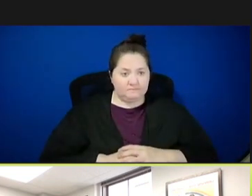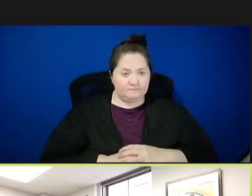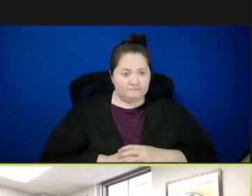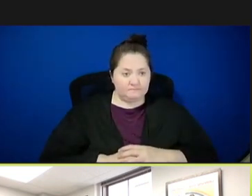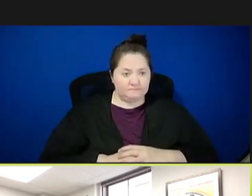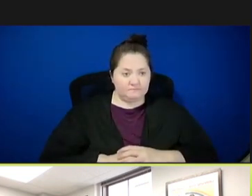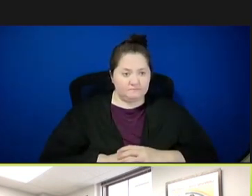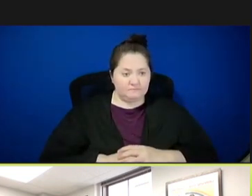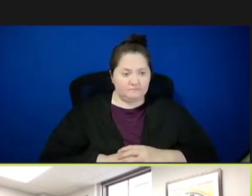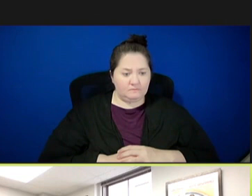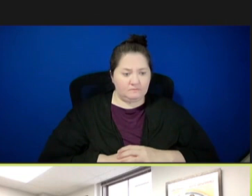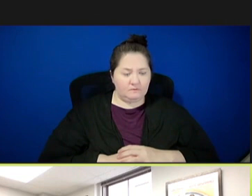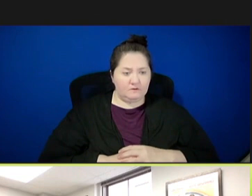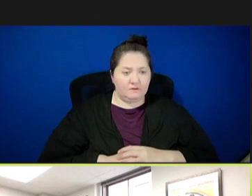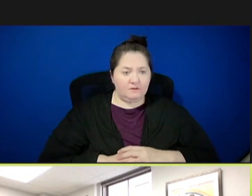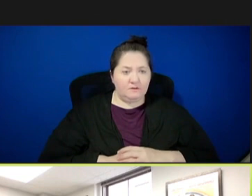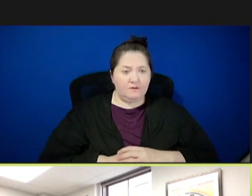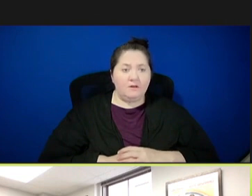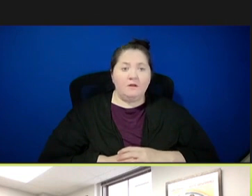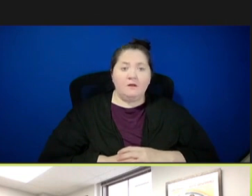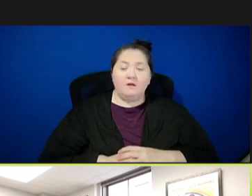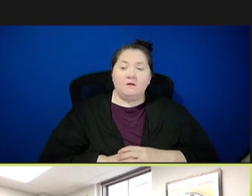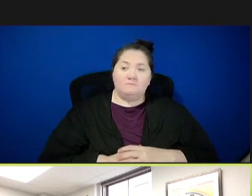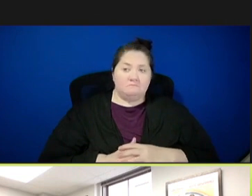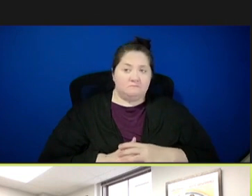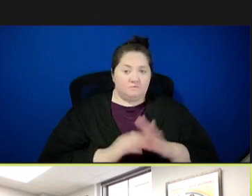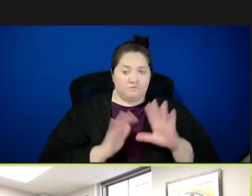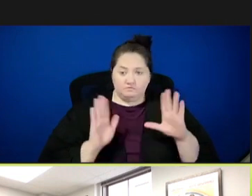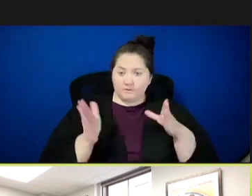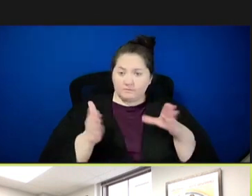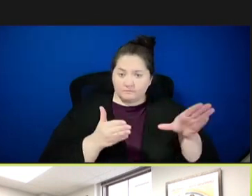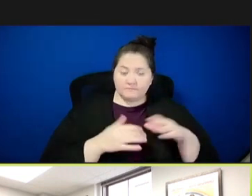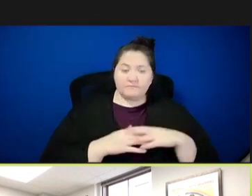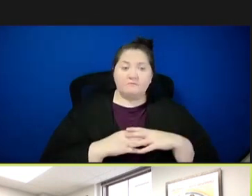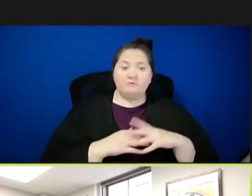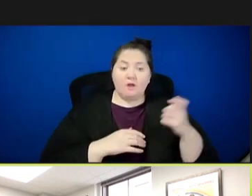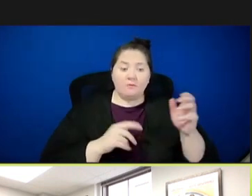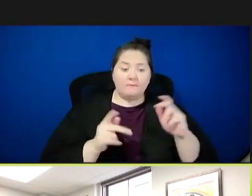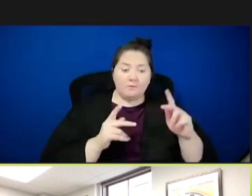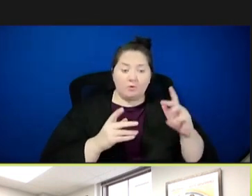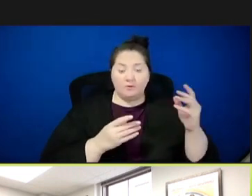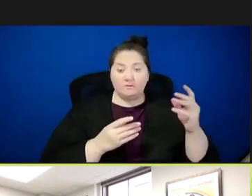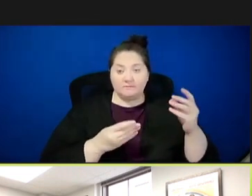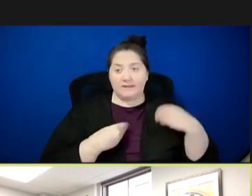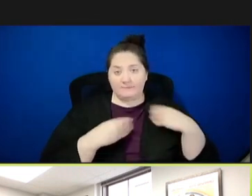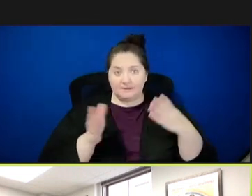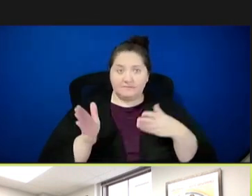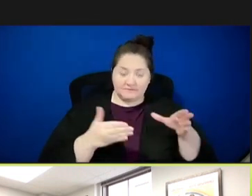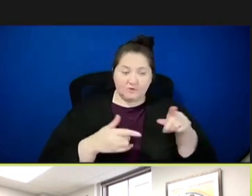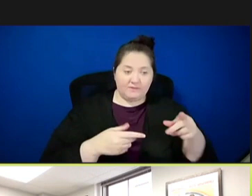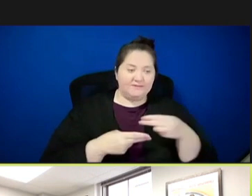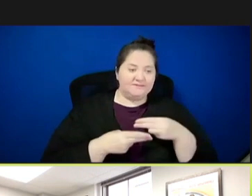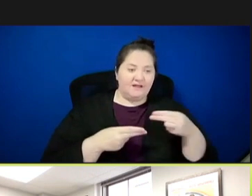This is a great segue from or other people gave me a great segue to this slide. This is actually